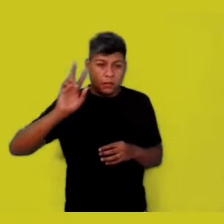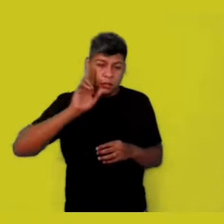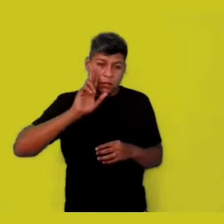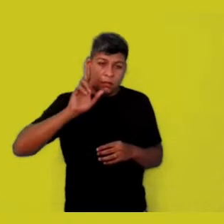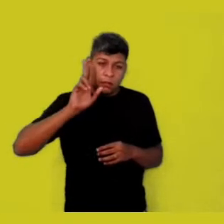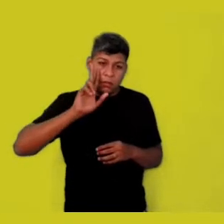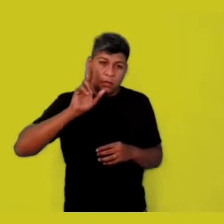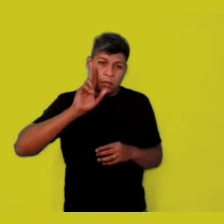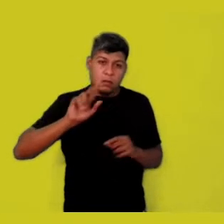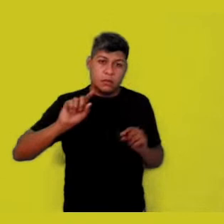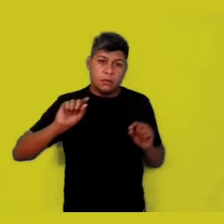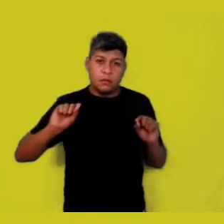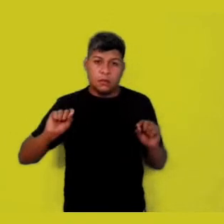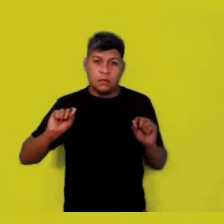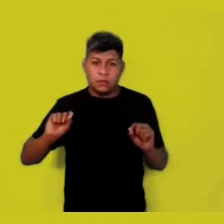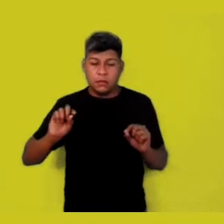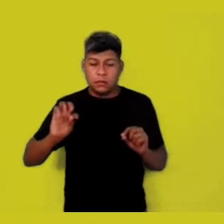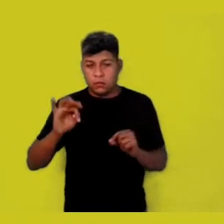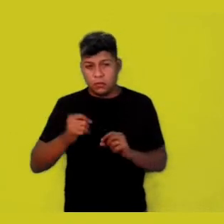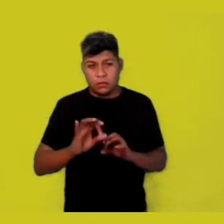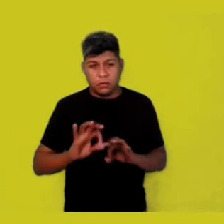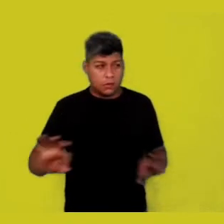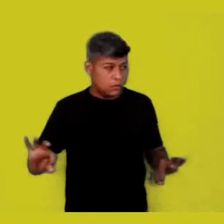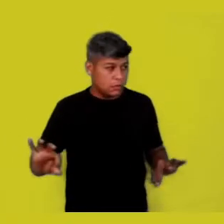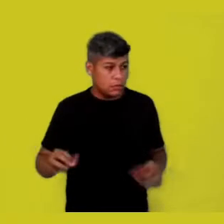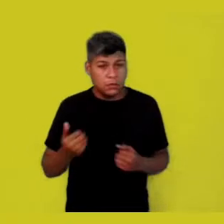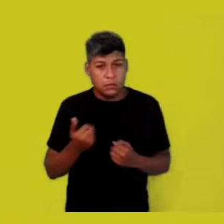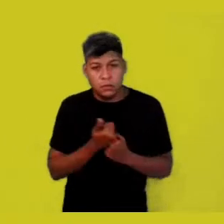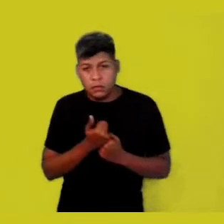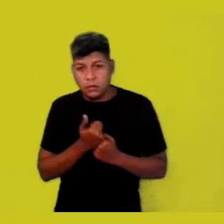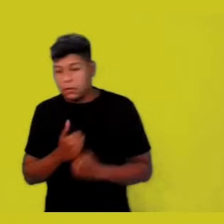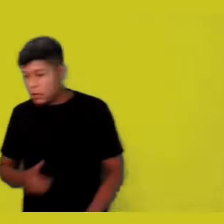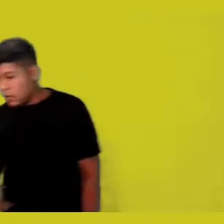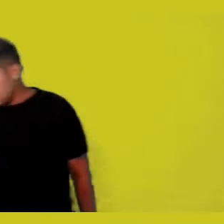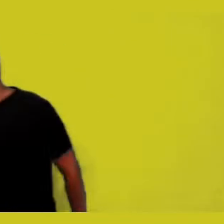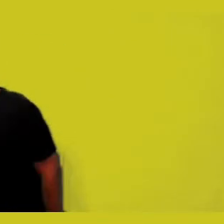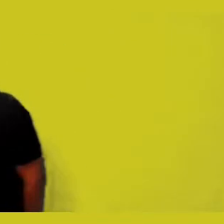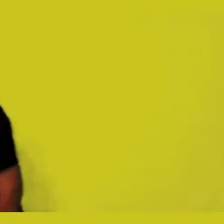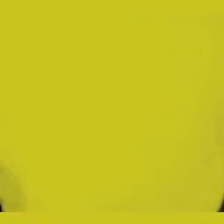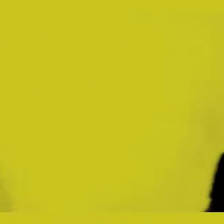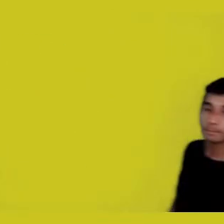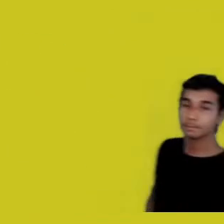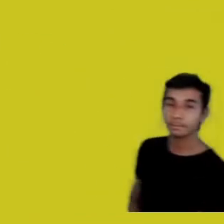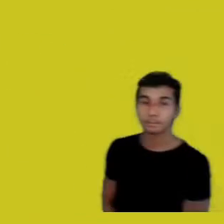of our affections. I think that’s it, Thaís, you’re right.